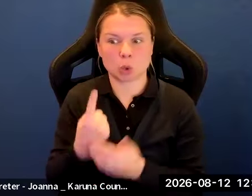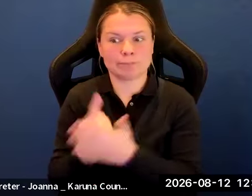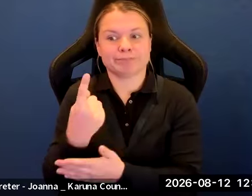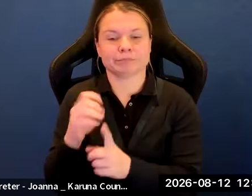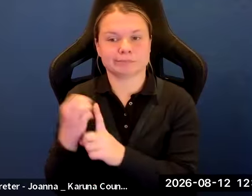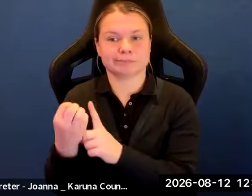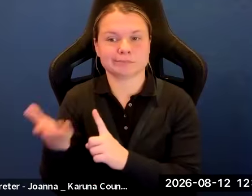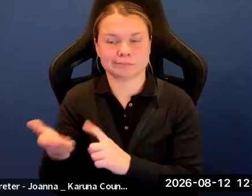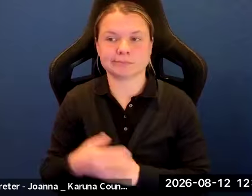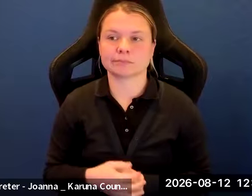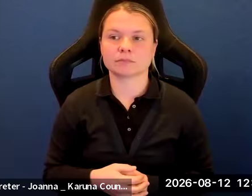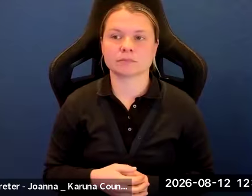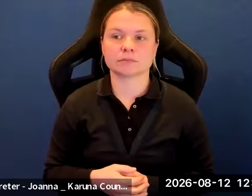advance as this would depend on the individual